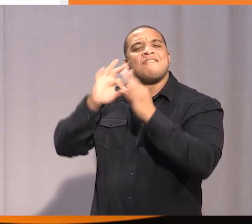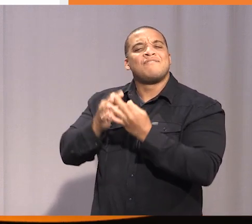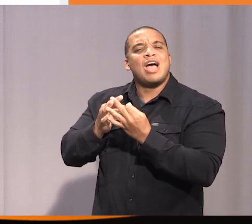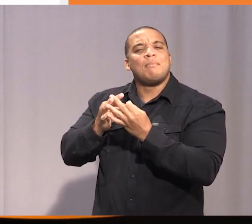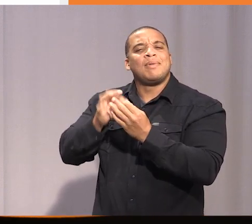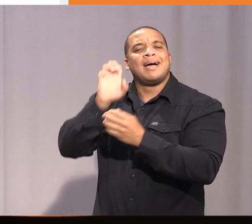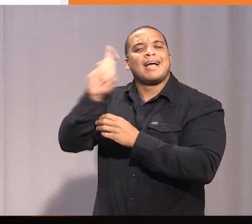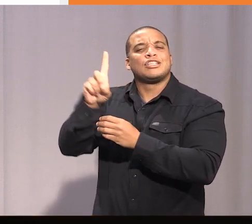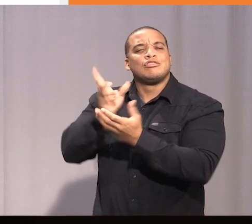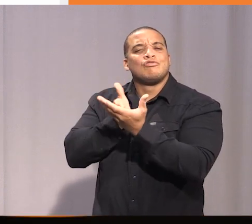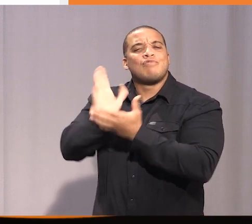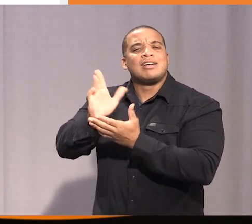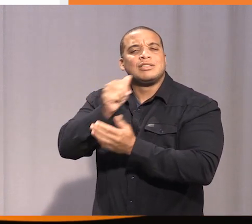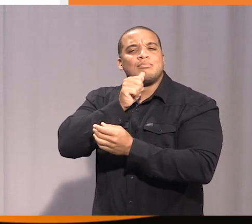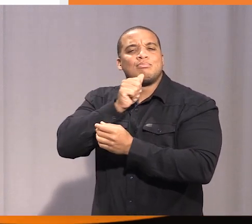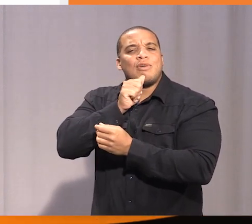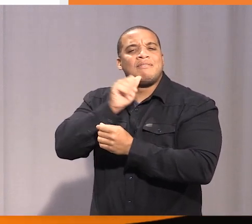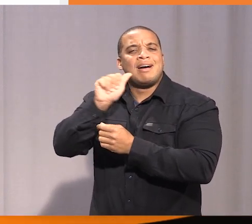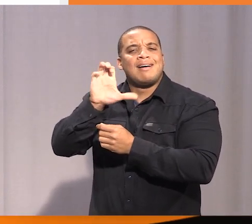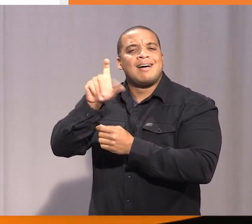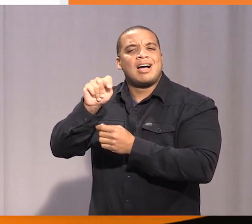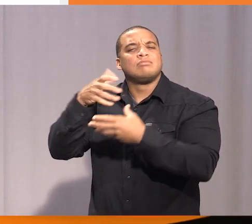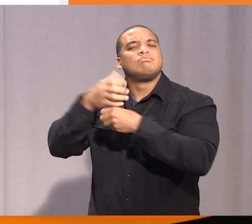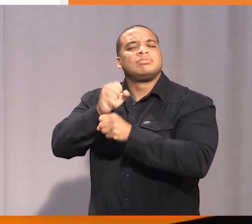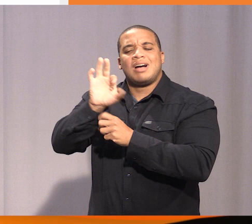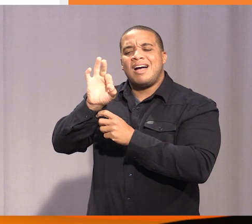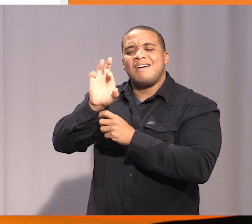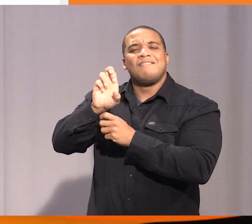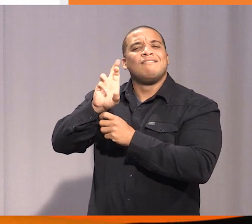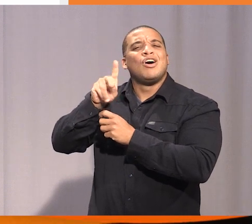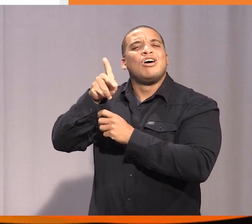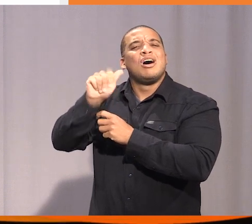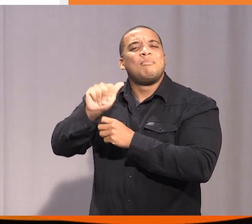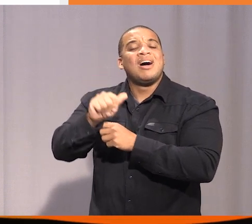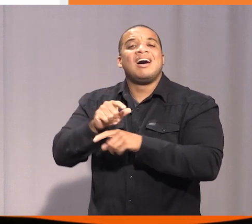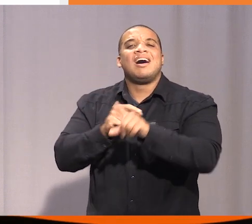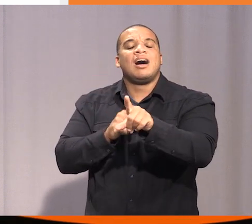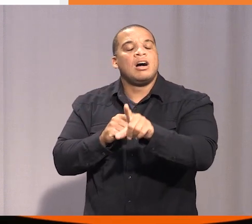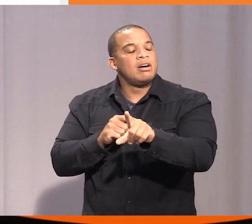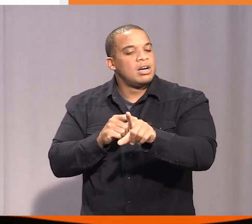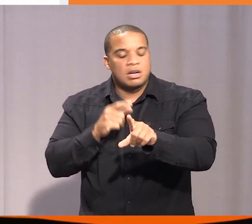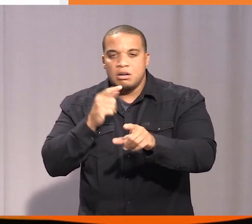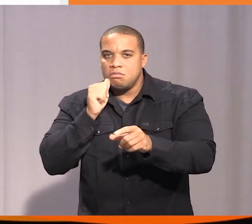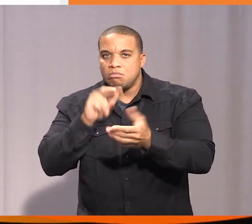and Privacy Act, otherwise known as FERPA. If you have any additional questions regarding that,